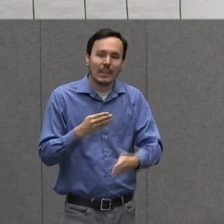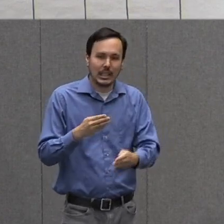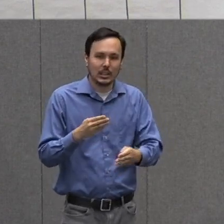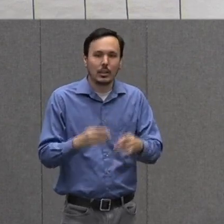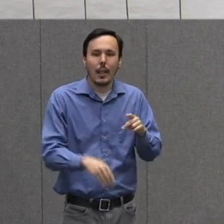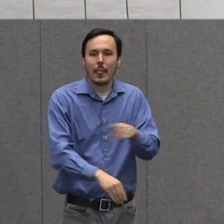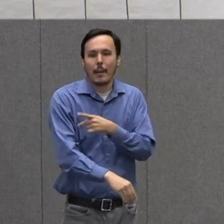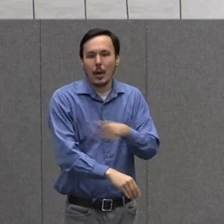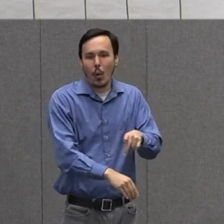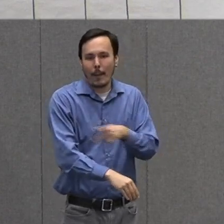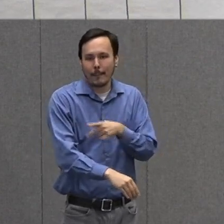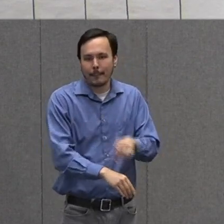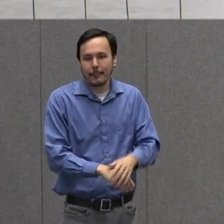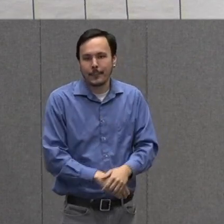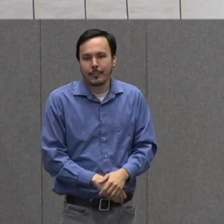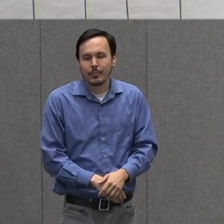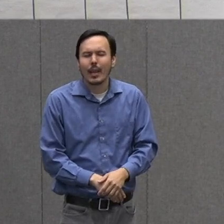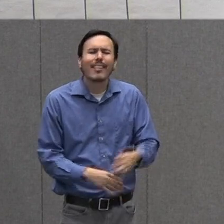So let's think about what the purpose was.